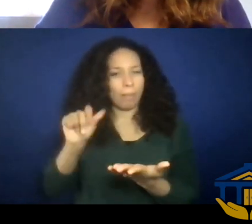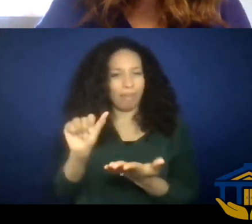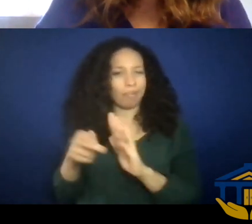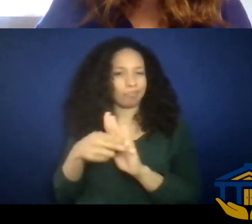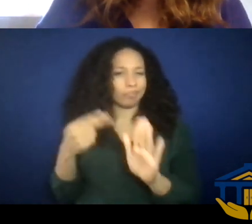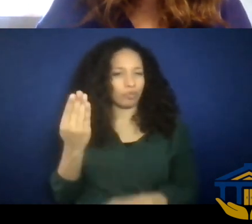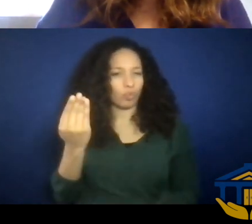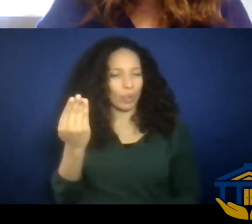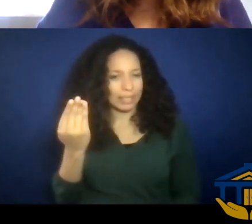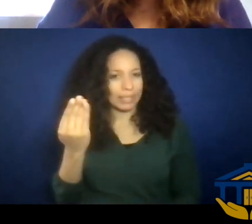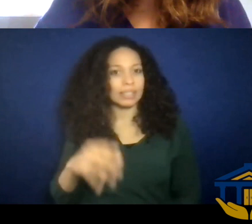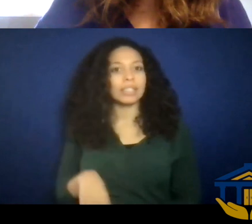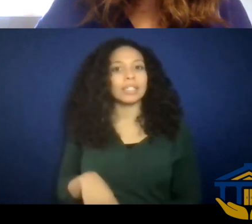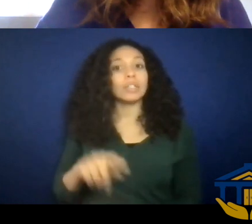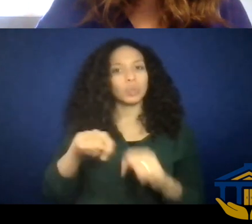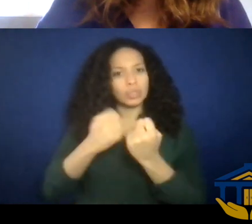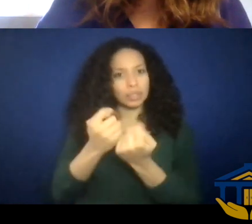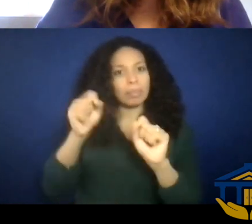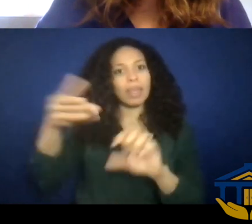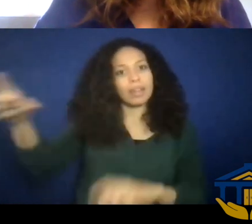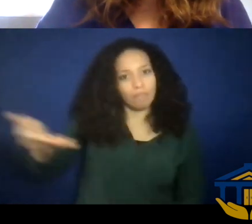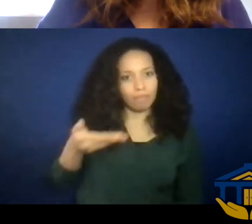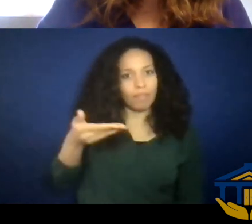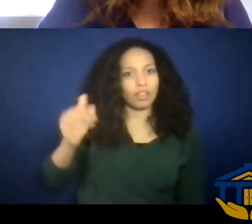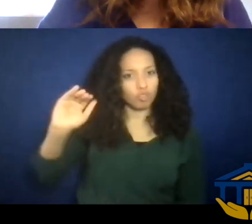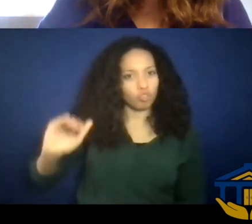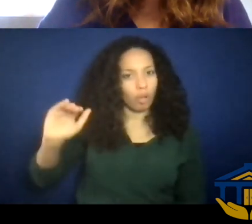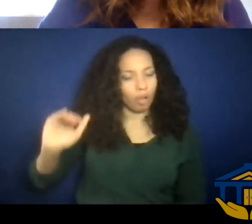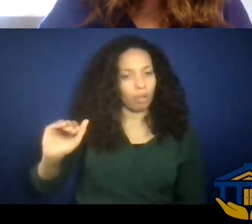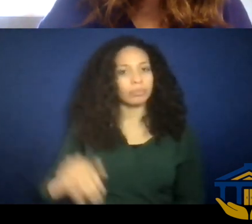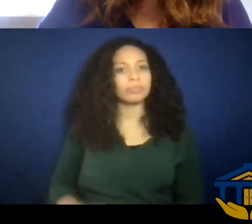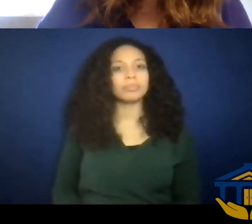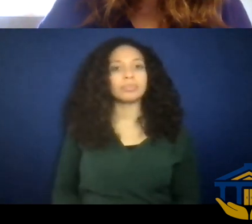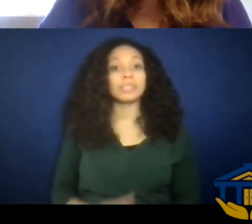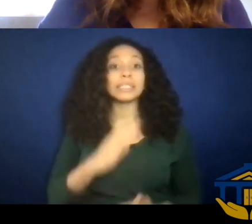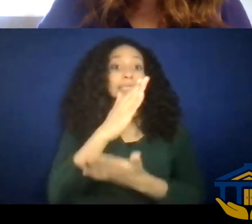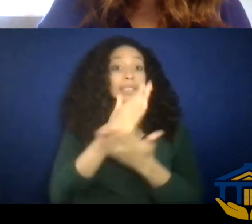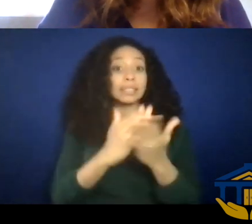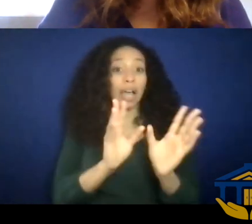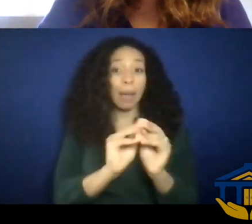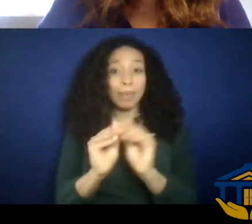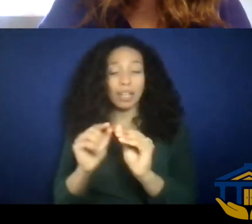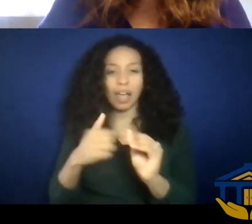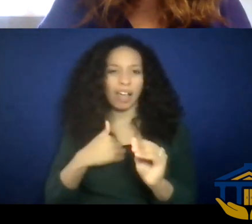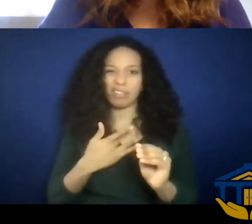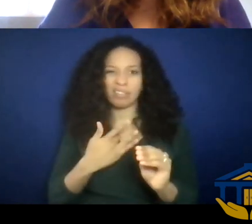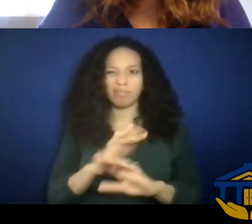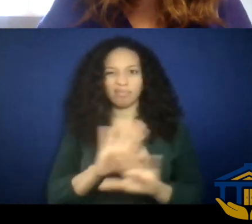the child. There are certain meetings where I feel it is not appropriate to have the child attend